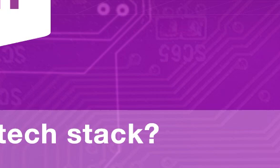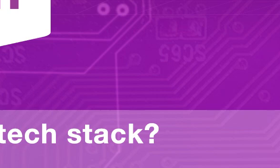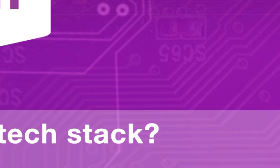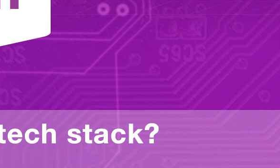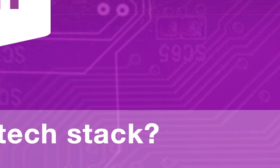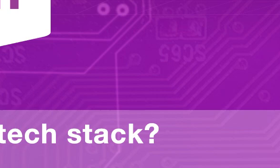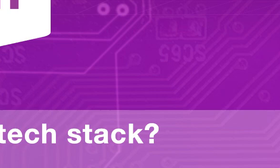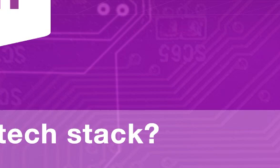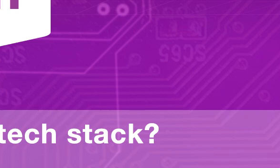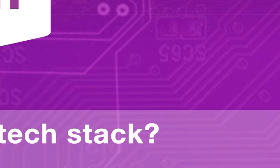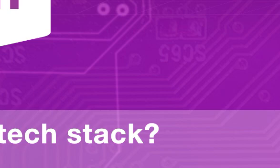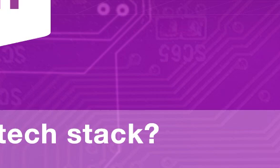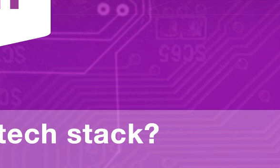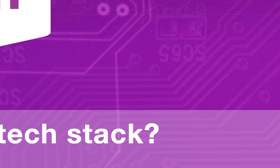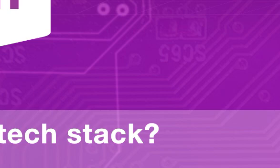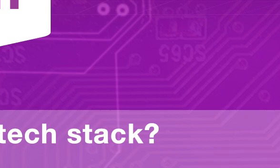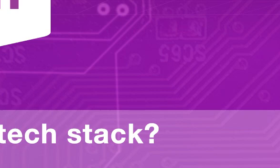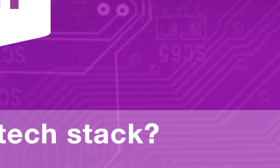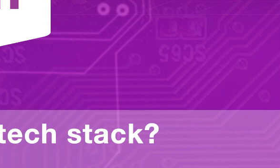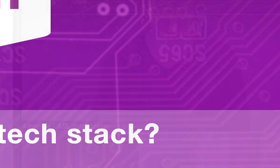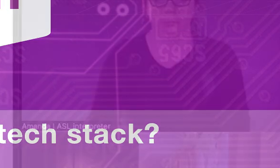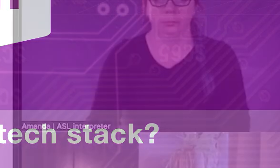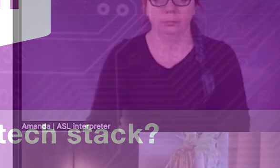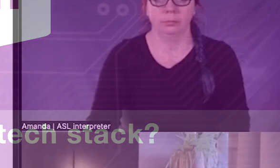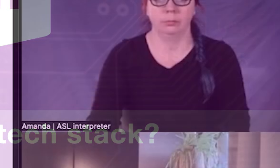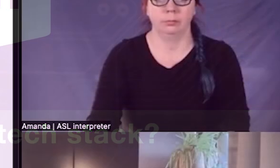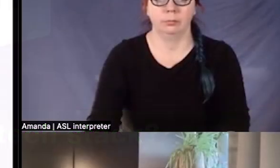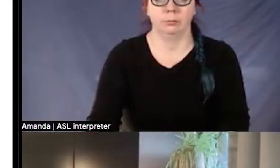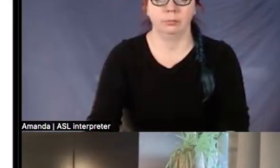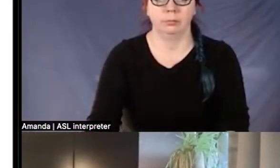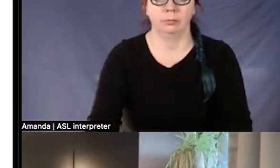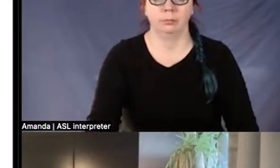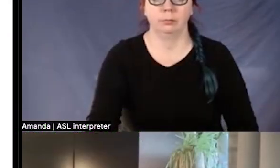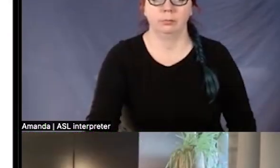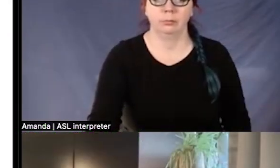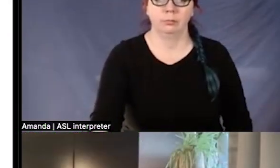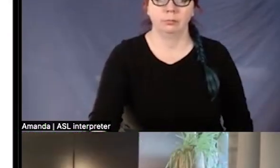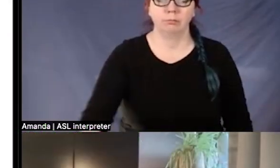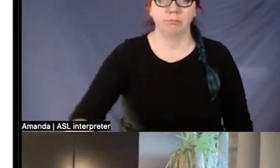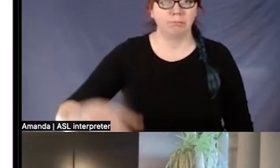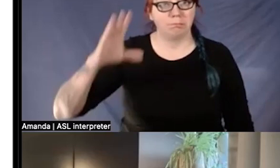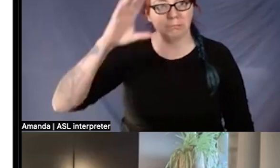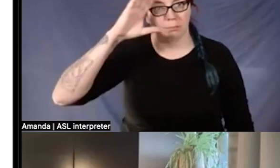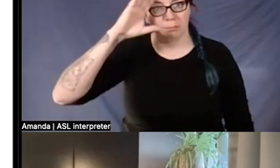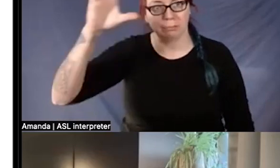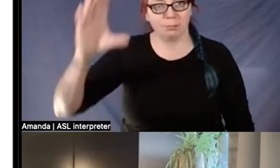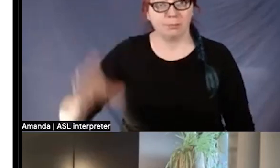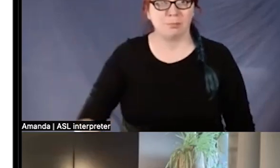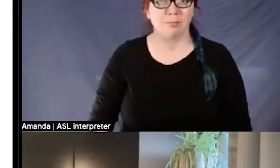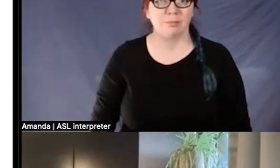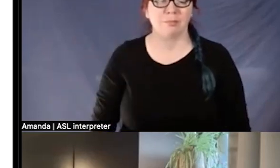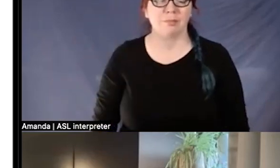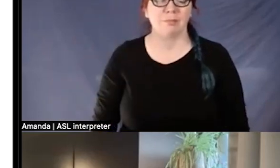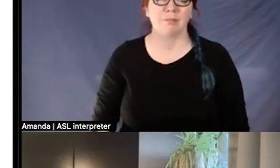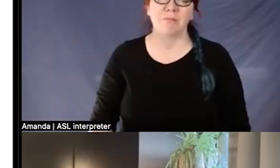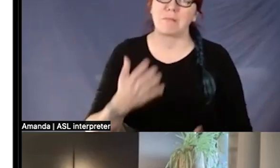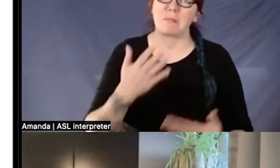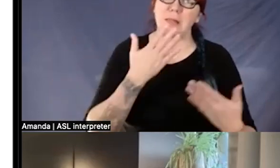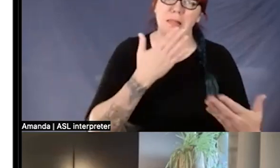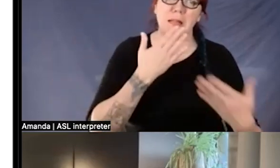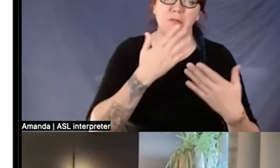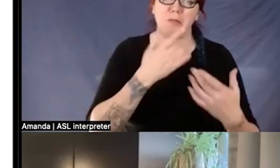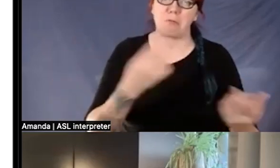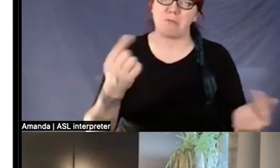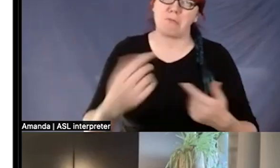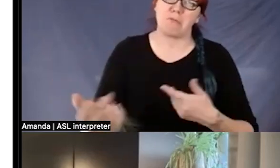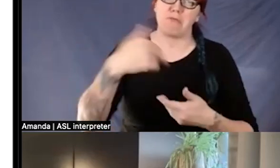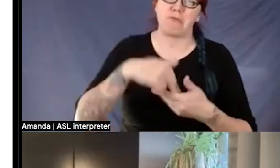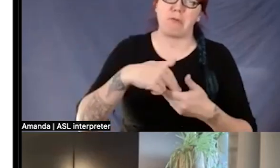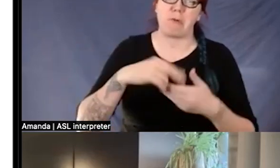Lauren Stewart: Hello, everyone. Thank you for joining us for today's tech forum session. I'm